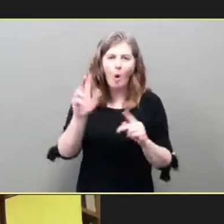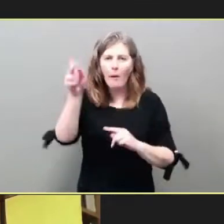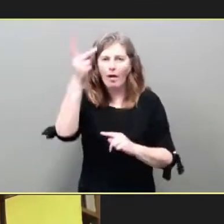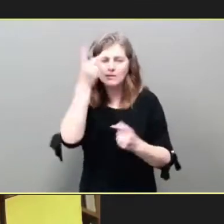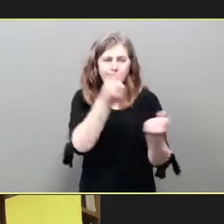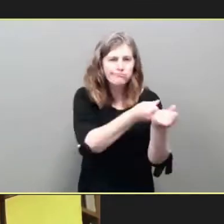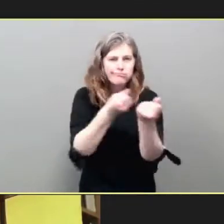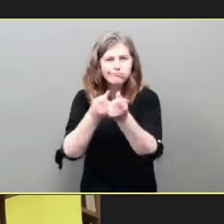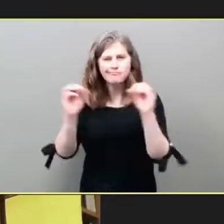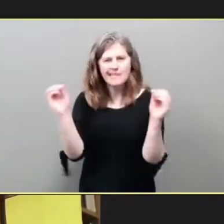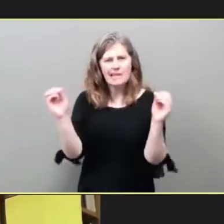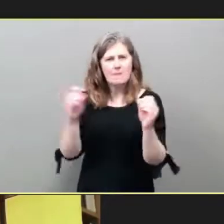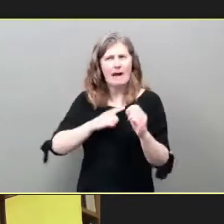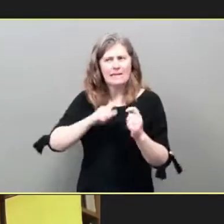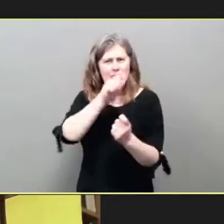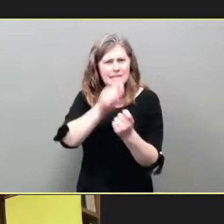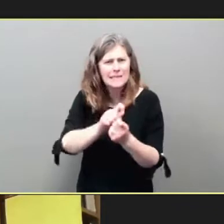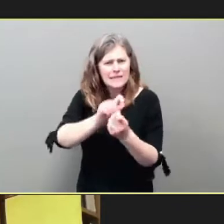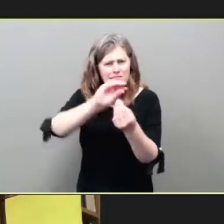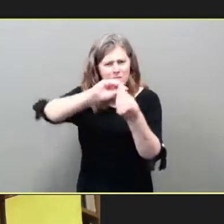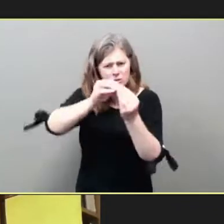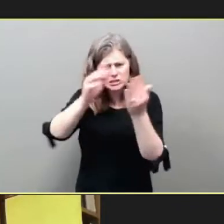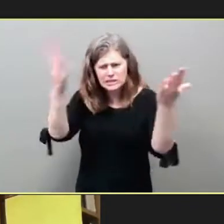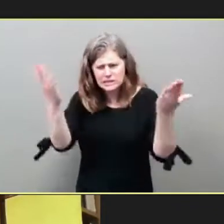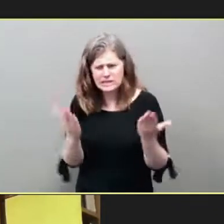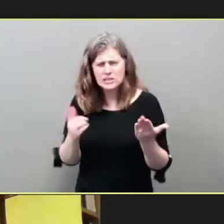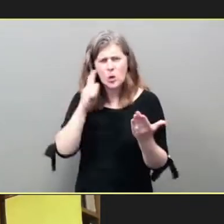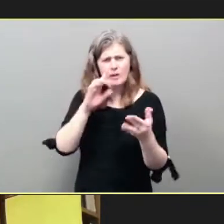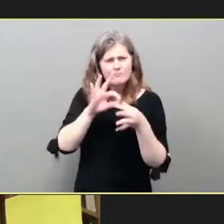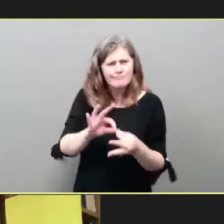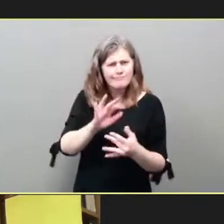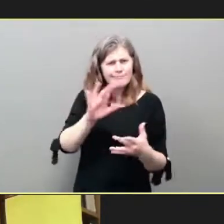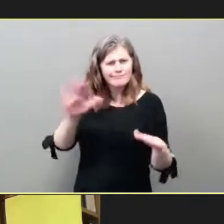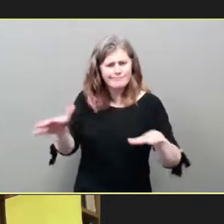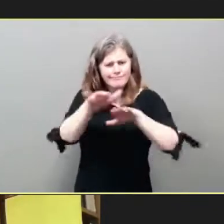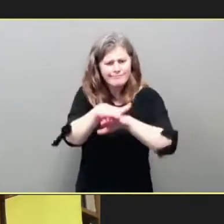specific political concerns related to the vaccine so far. And I just want to